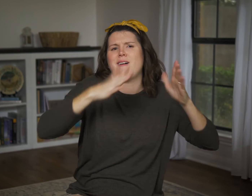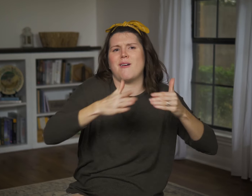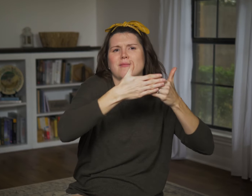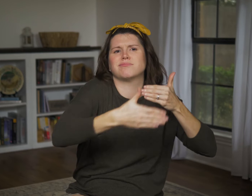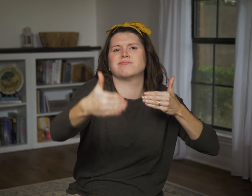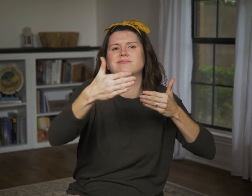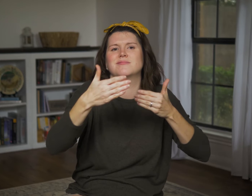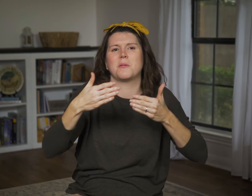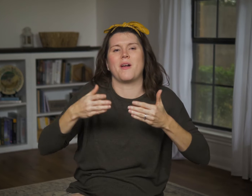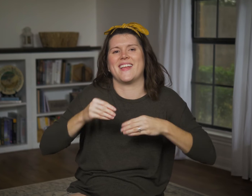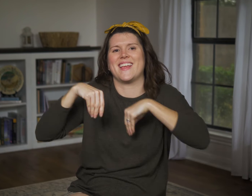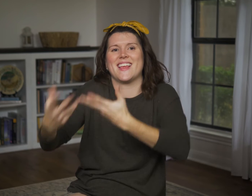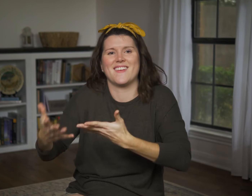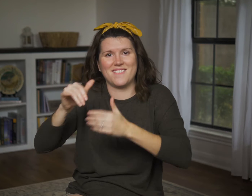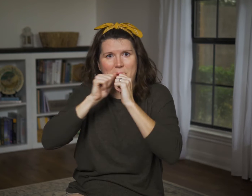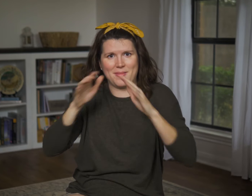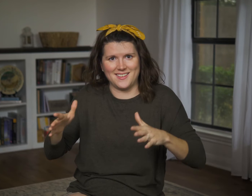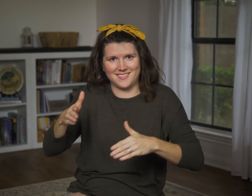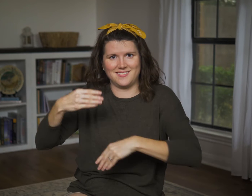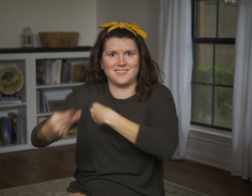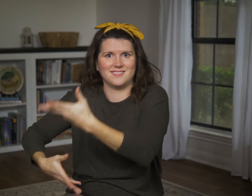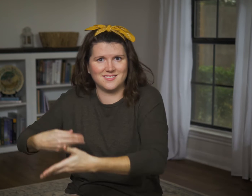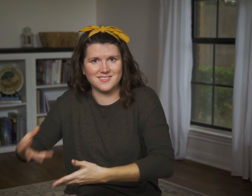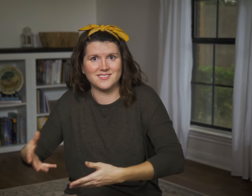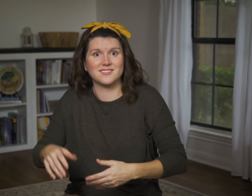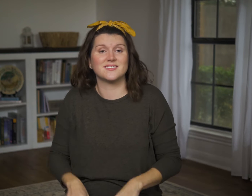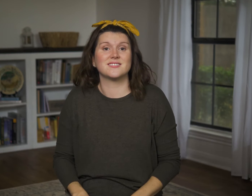but they’re already planning on paying that blessing forward!